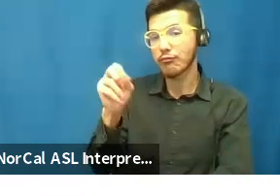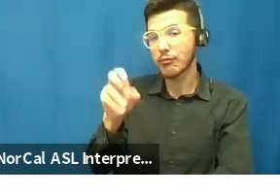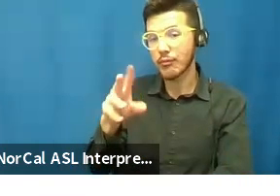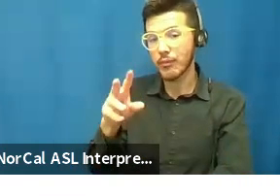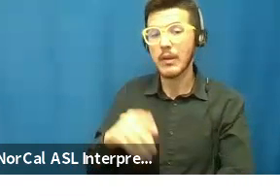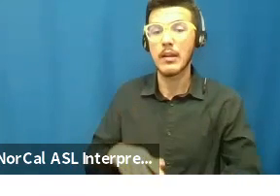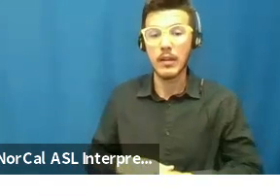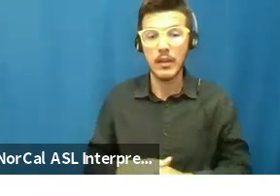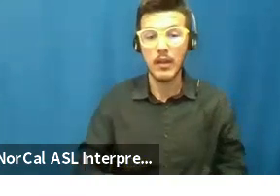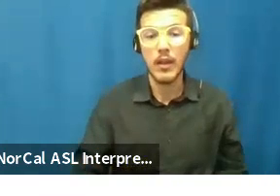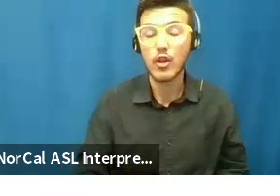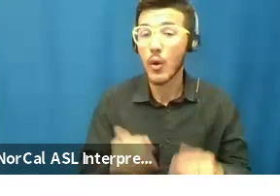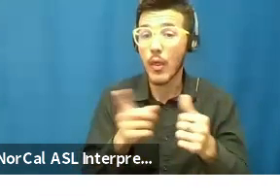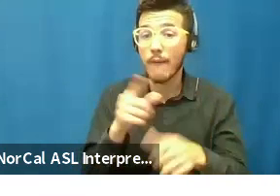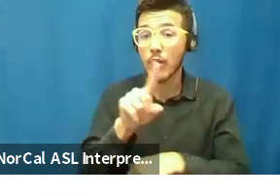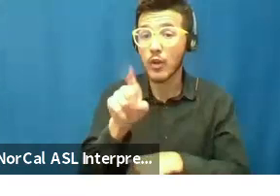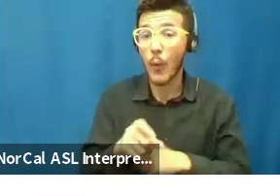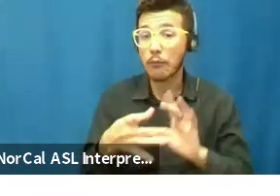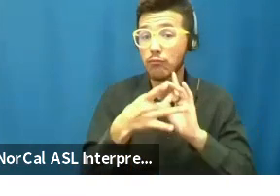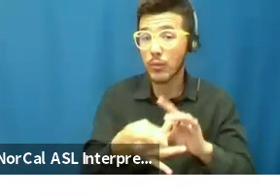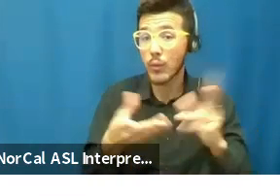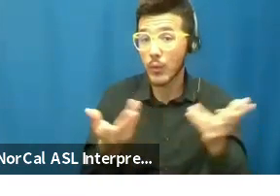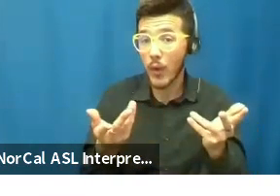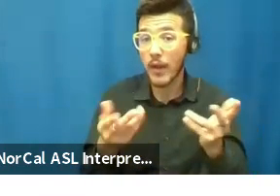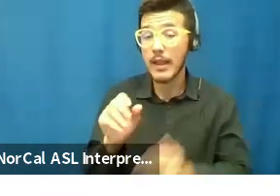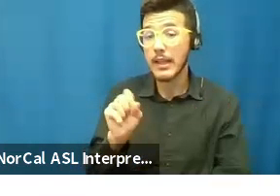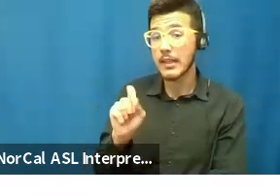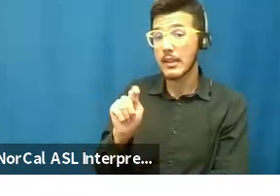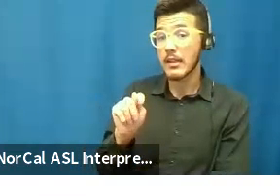of your session. So the first question had to do with what Steven was talking about. And I'm